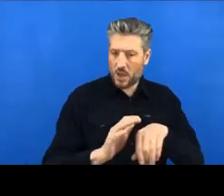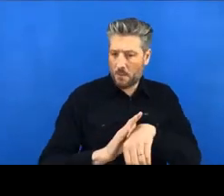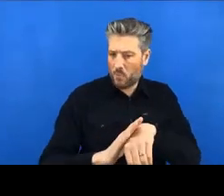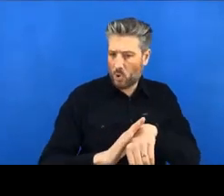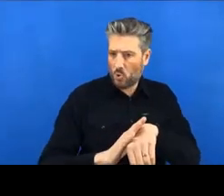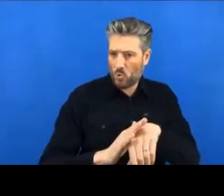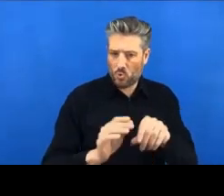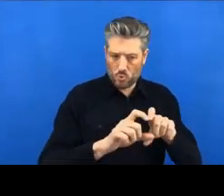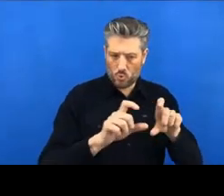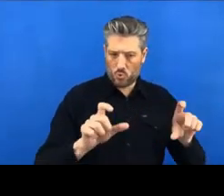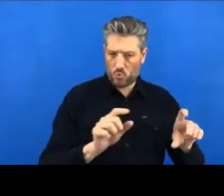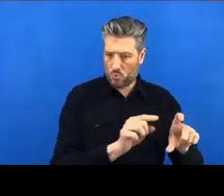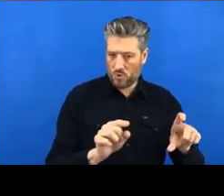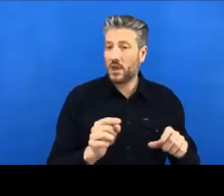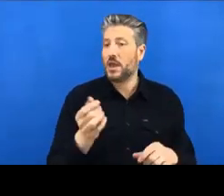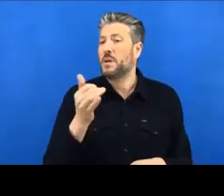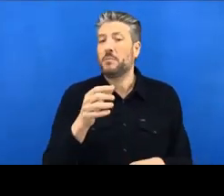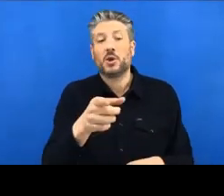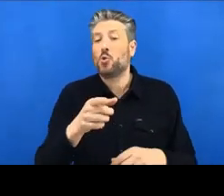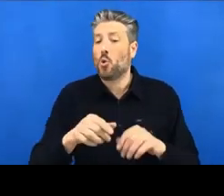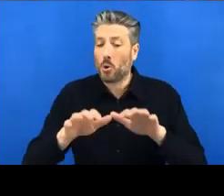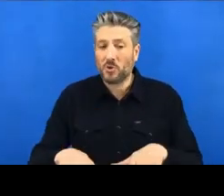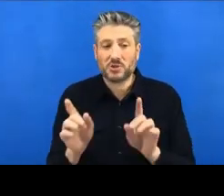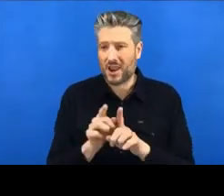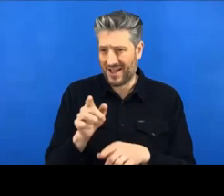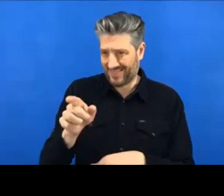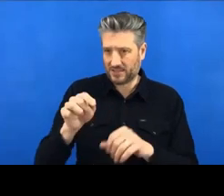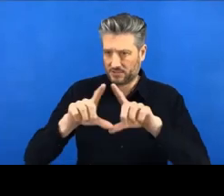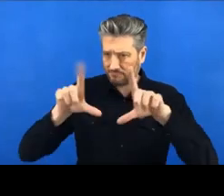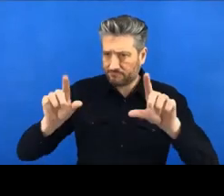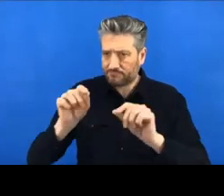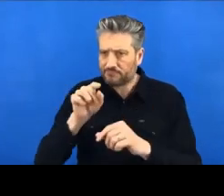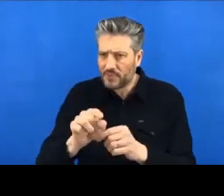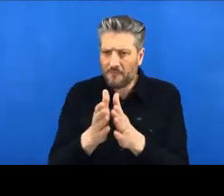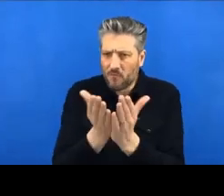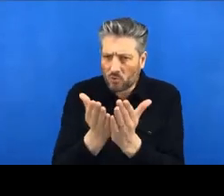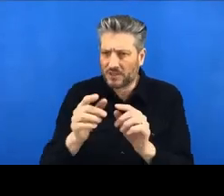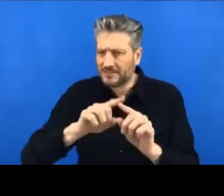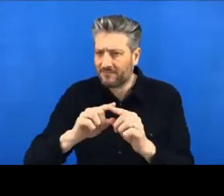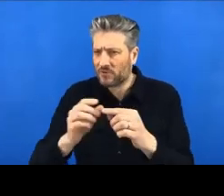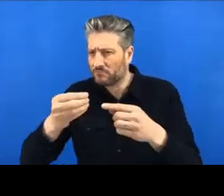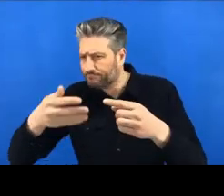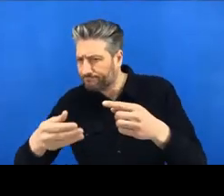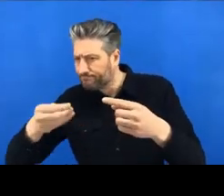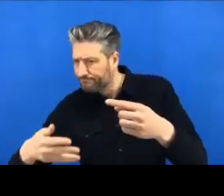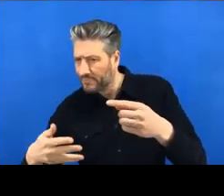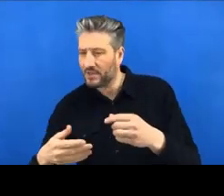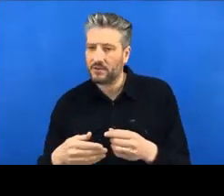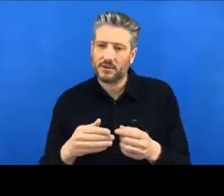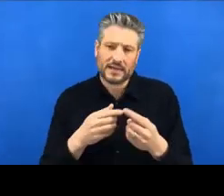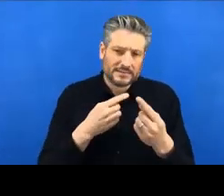So you have various folders and subfolders with things like ‘data’ and ‘scripts’ and so on.